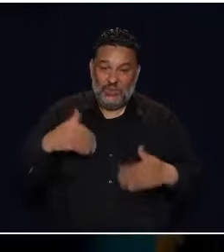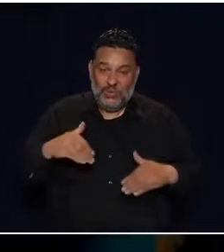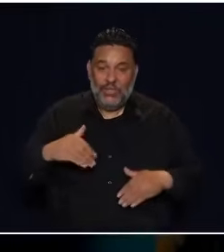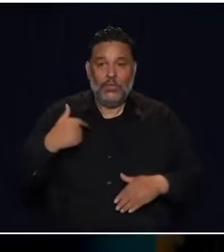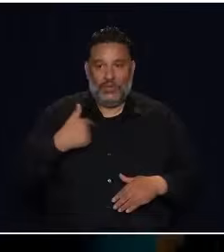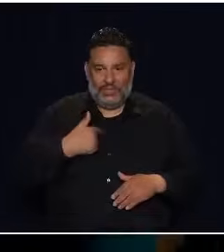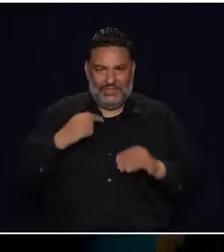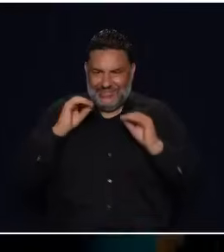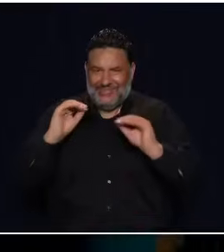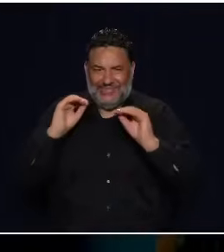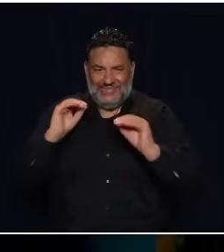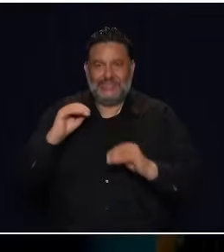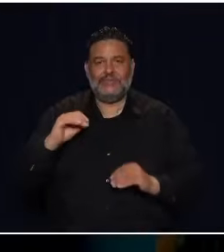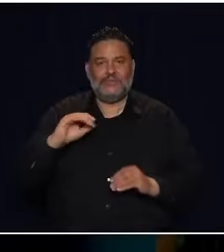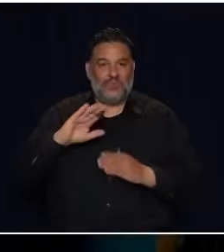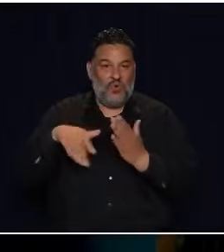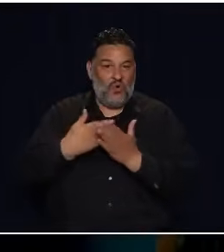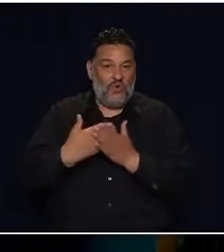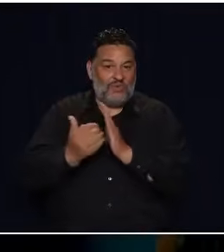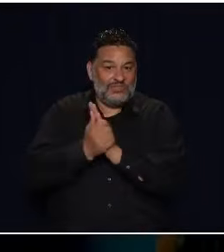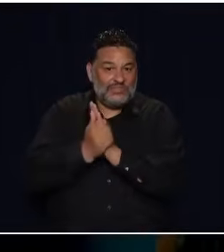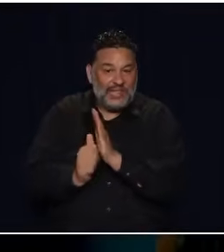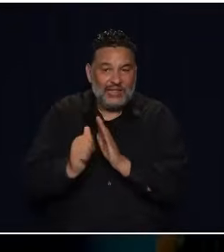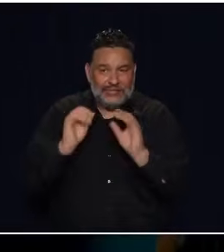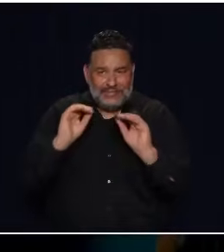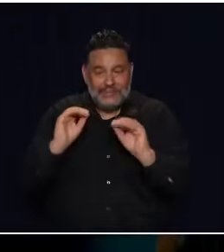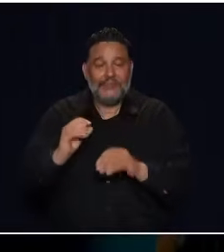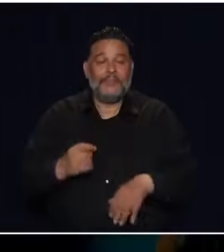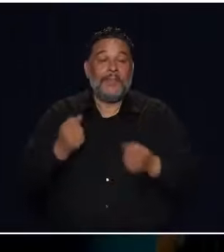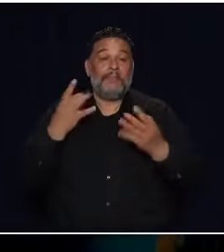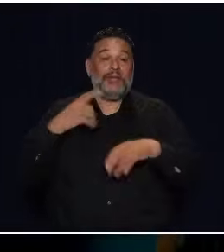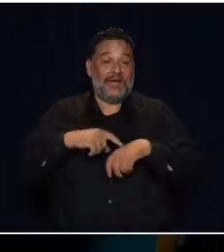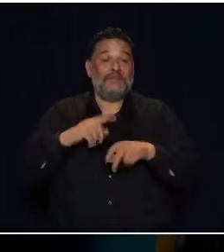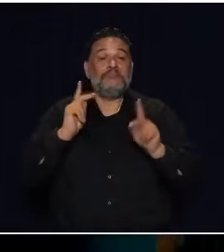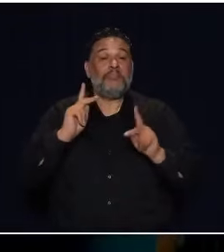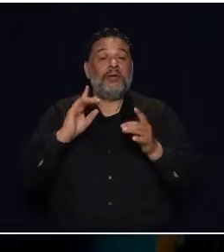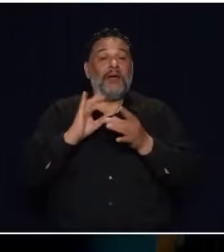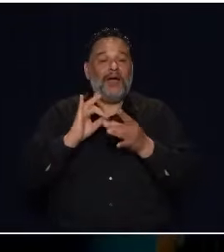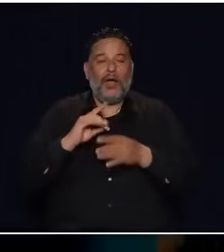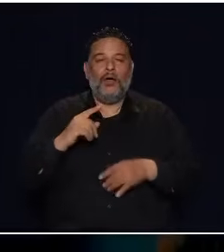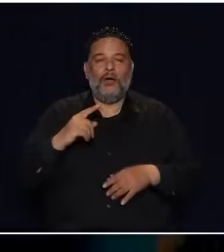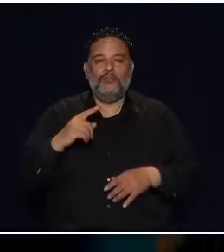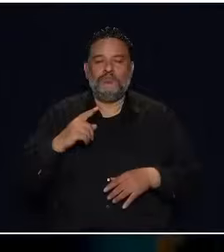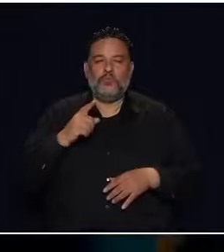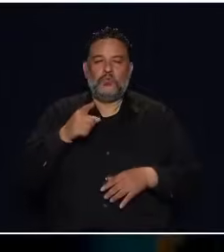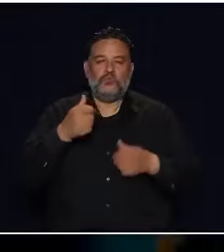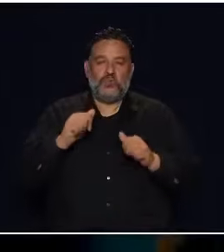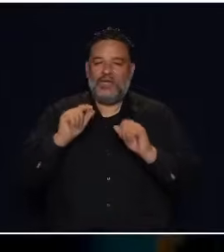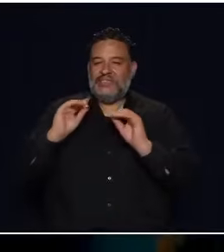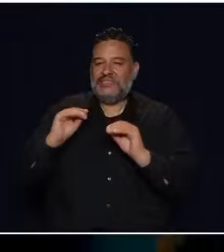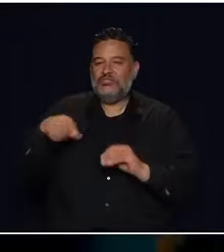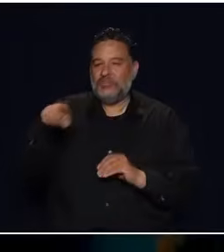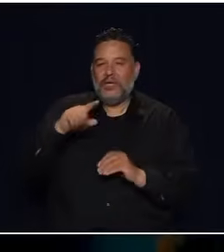THAT IS A SOCIAL DISABILITY. WE'RE TEACHING THEM ALL THE SKILLS, YOU KNOW.